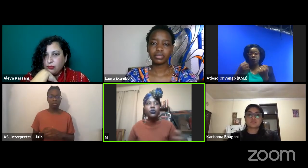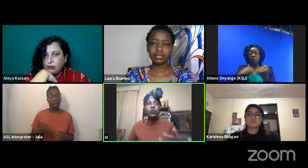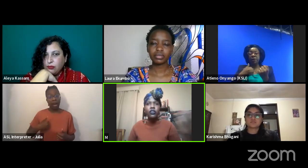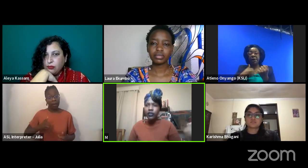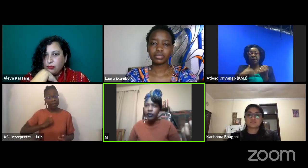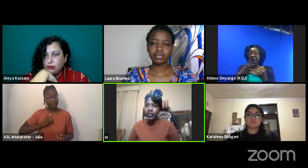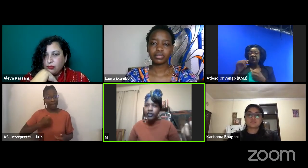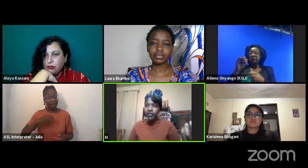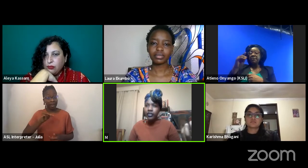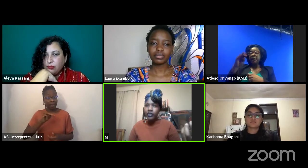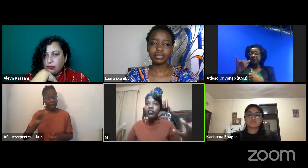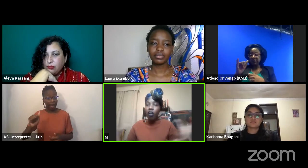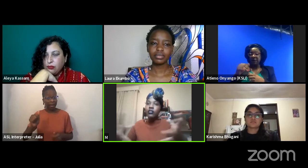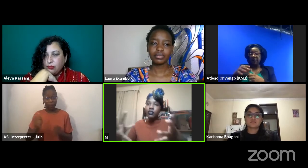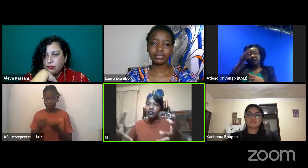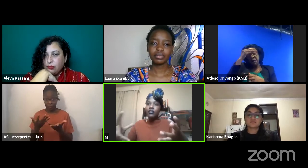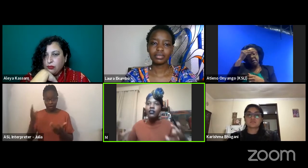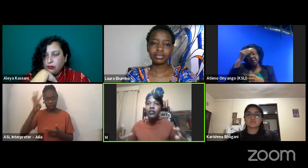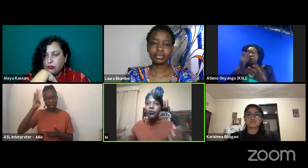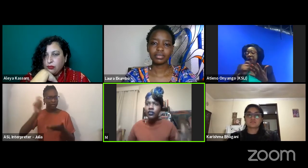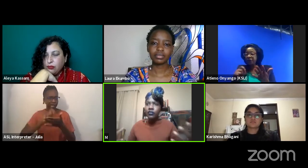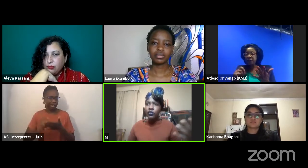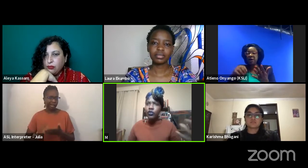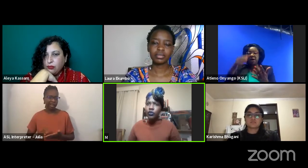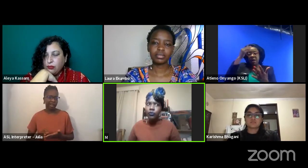So learning, writing, learning arts, wasn't new,